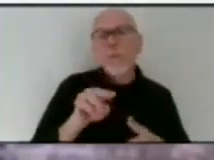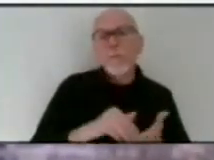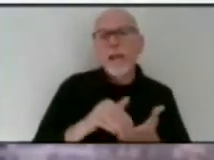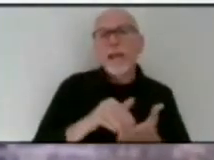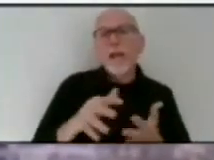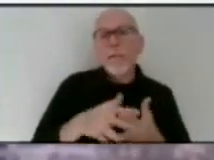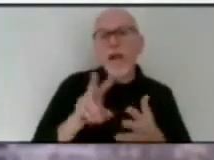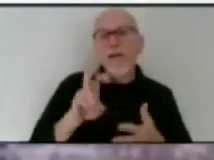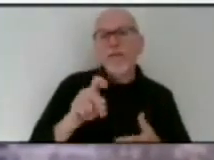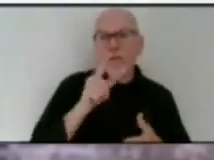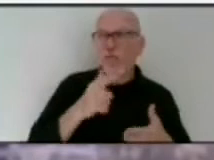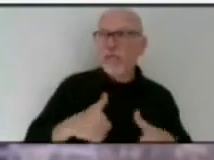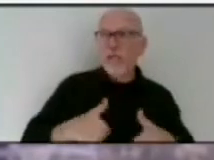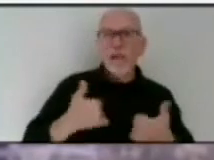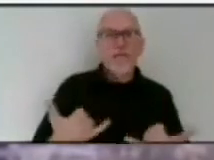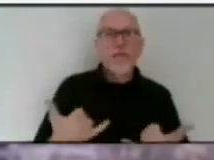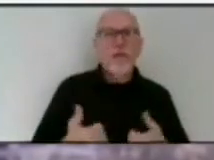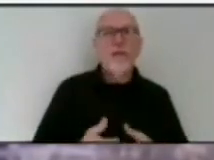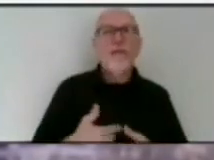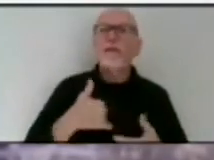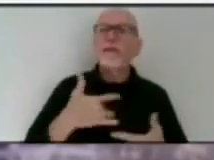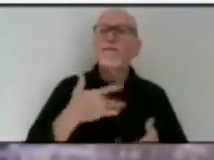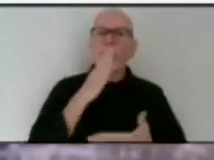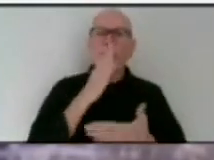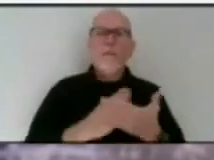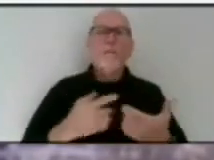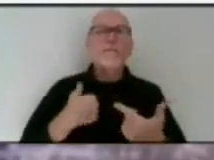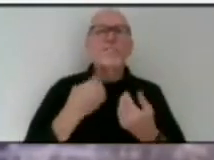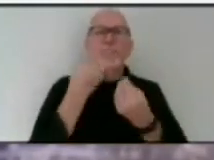humbled, bringing you this message from the shadows of the Indiana War Memorial